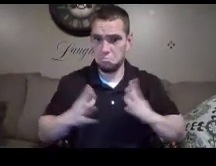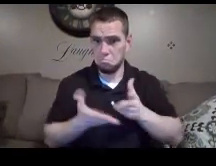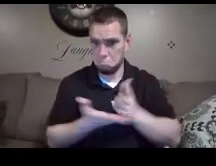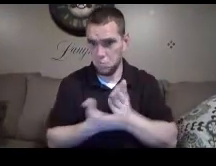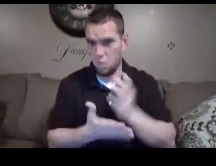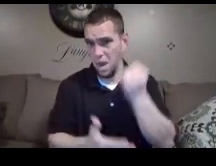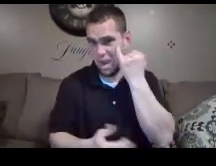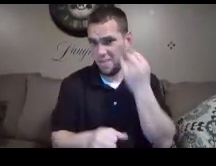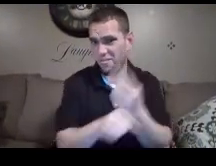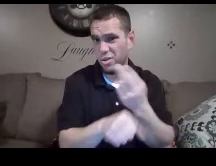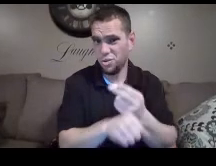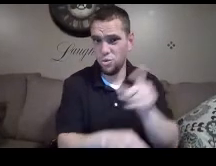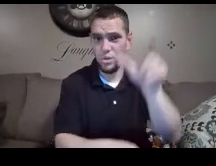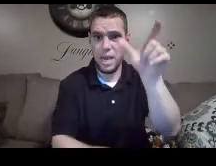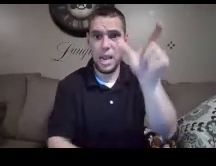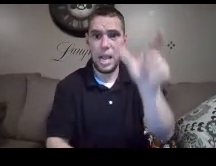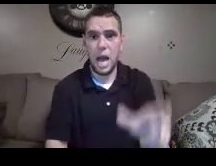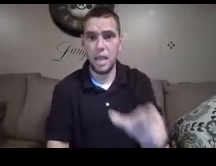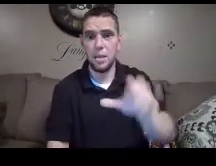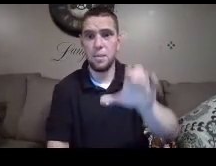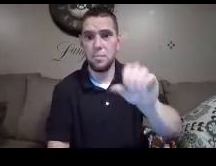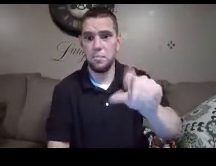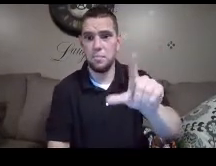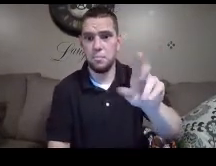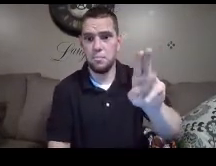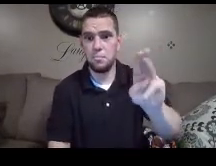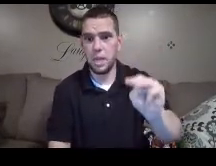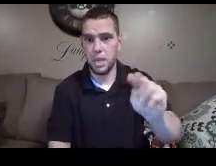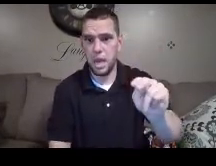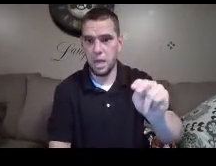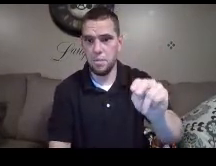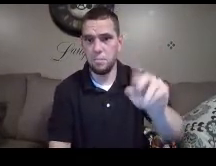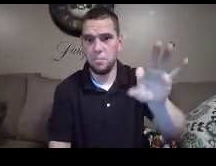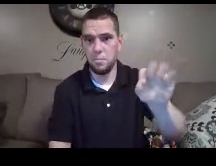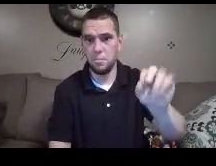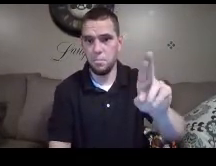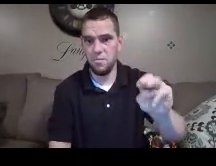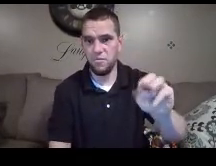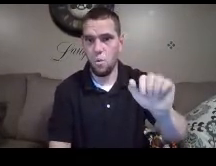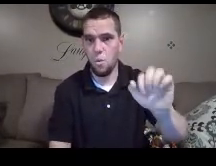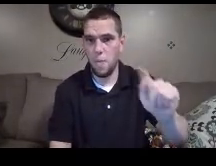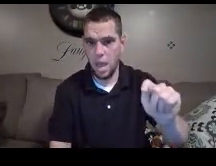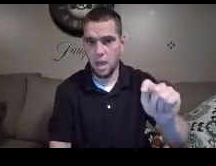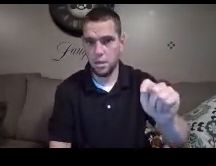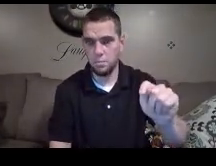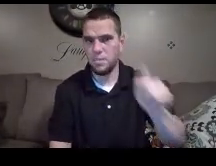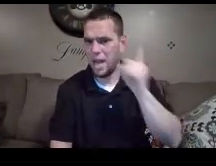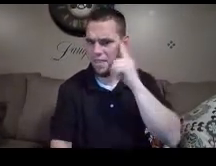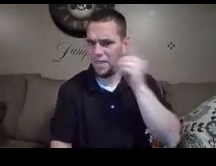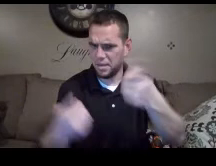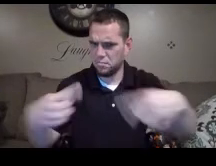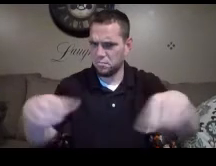So, I think most of us are familiar with creating lists, but again, the best way to do it instead of